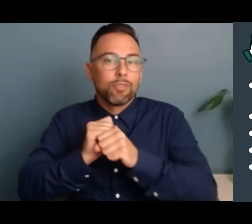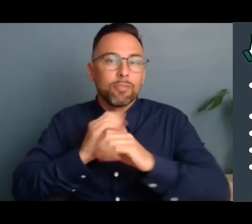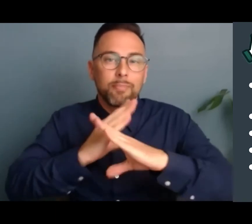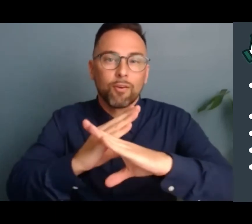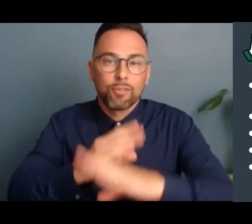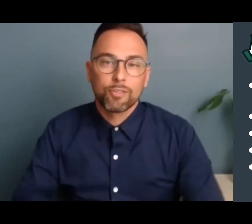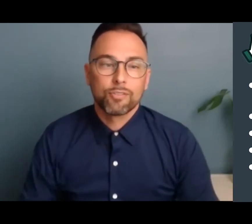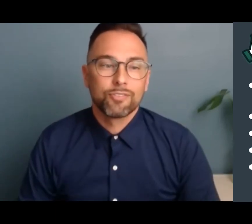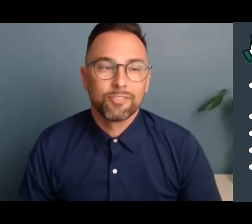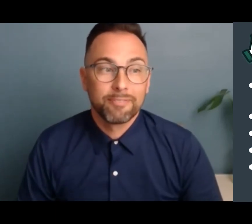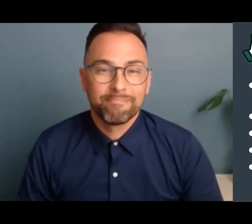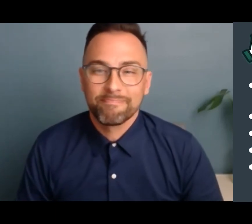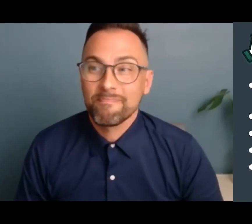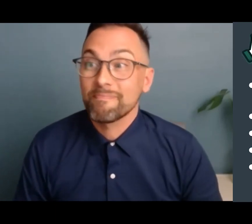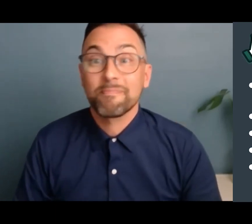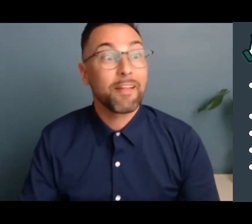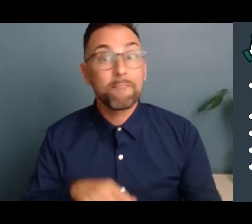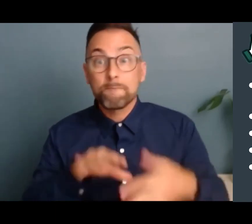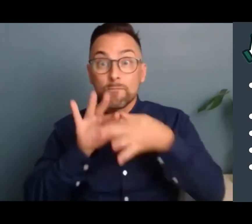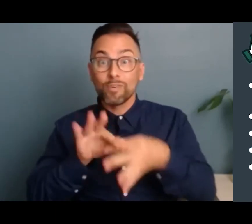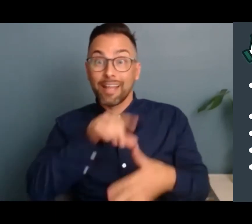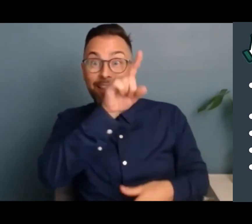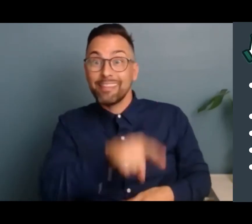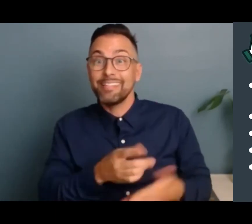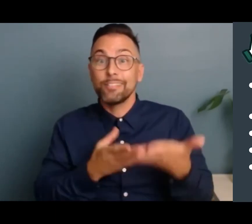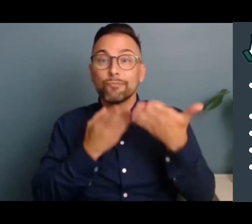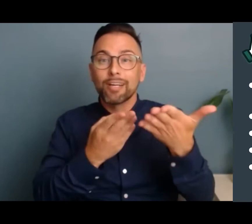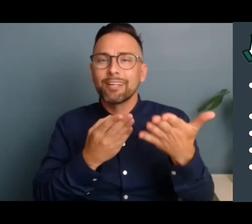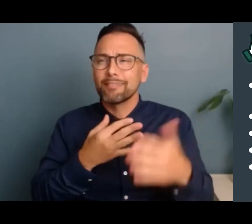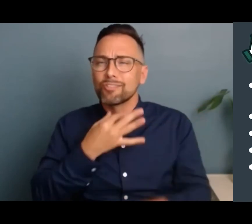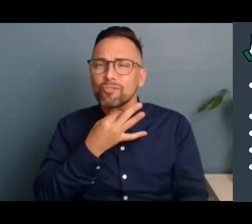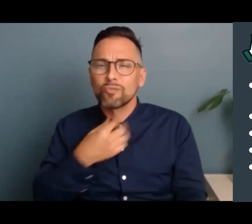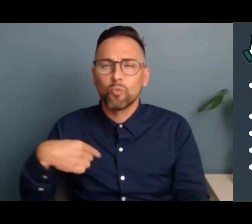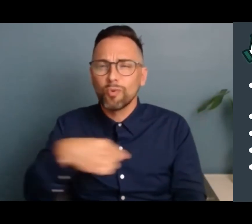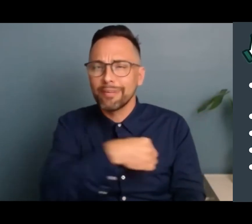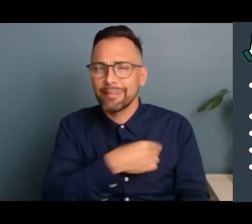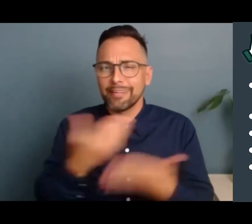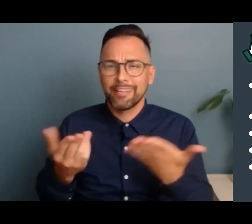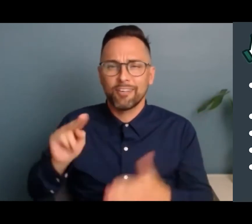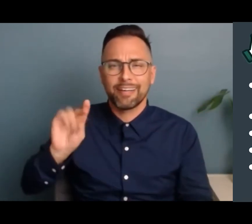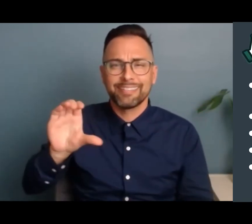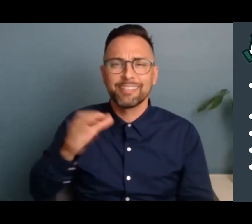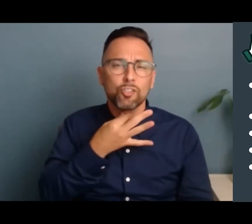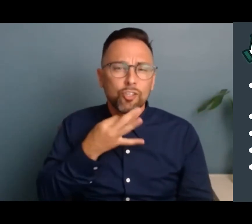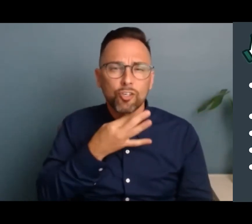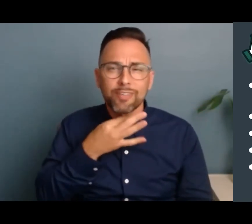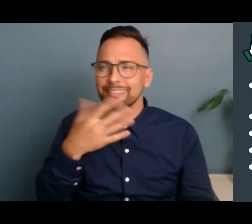less filled with barriers and noise and other things that really impact these deaf students.